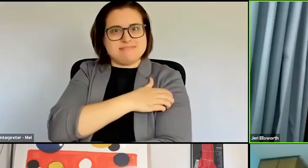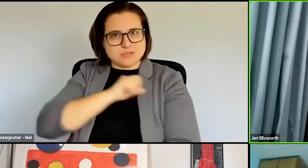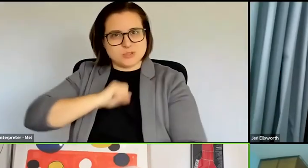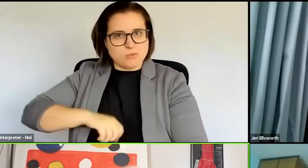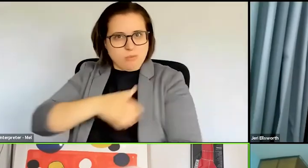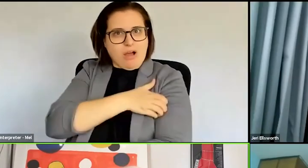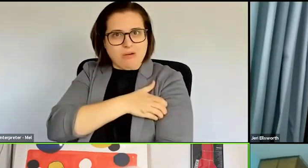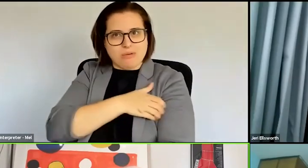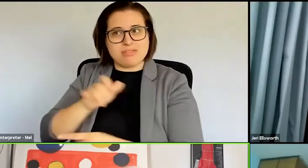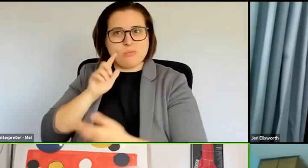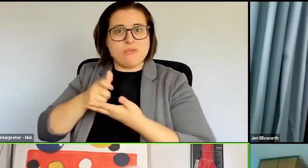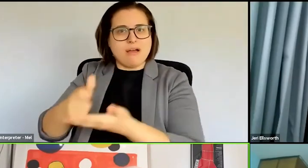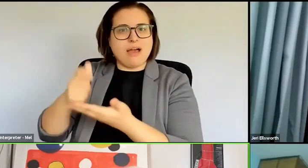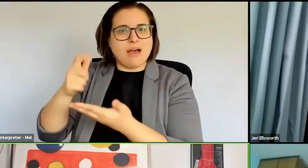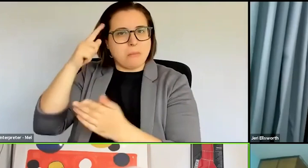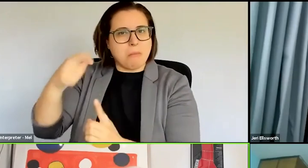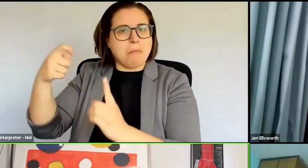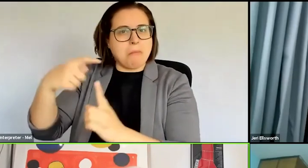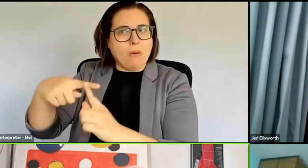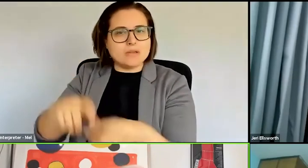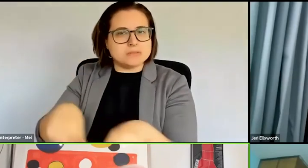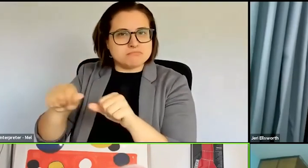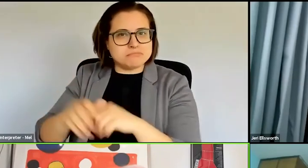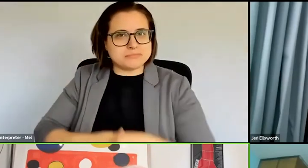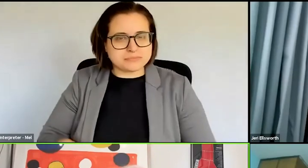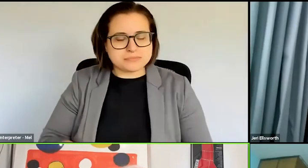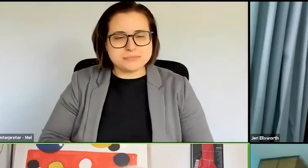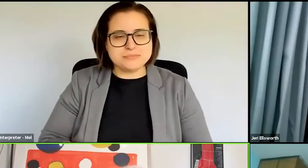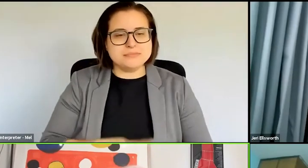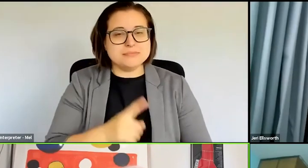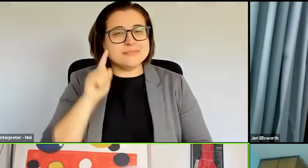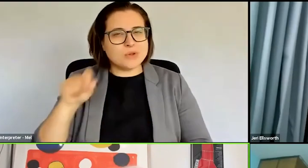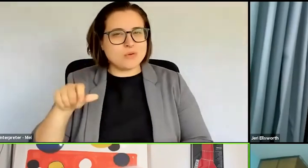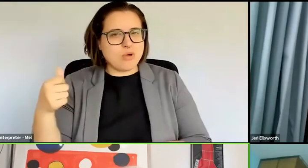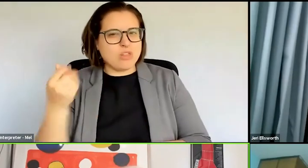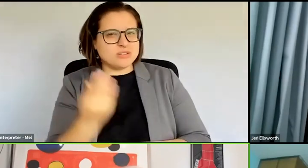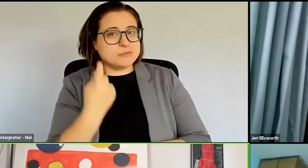I think there's another component which again, I just watched which is say, Ted,